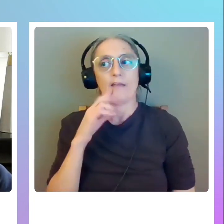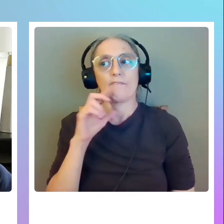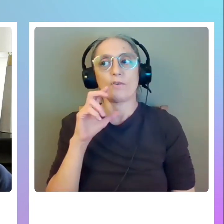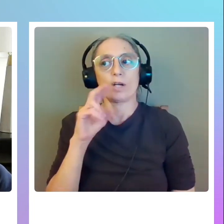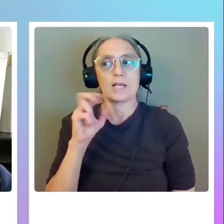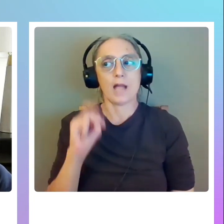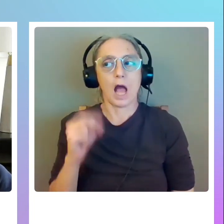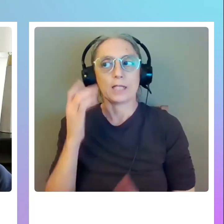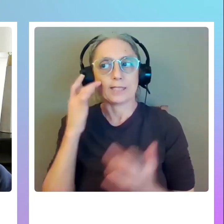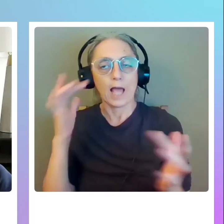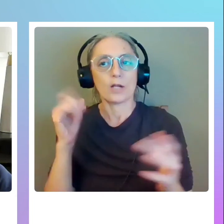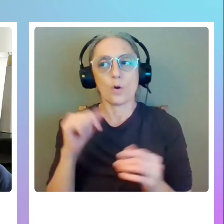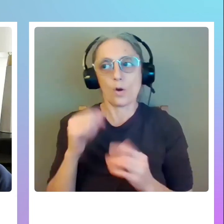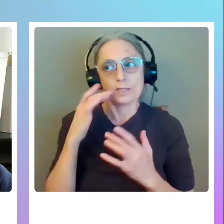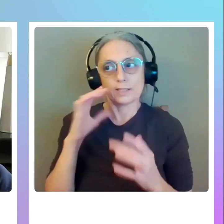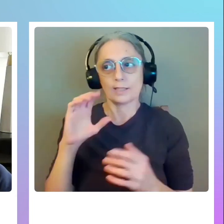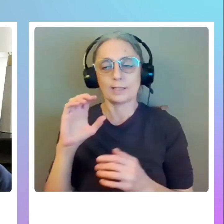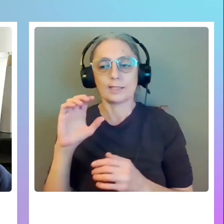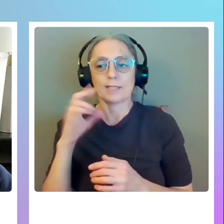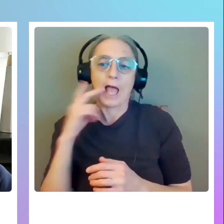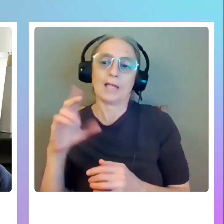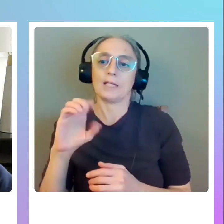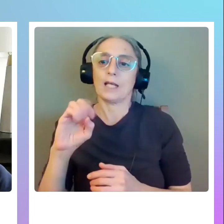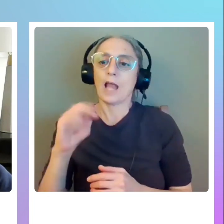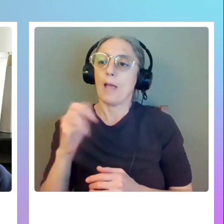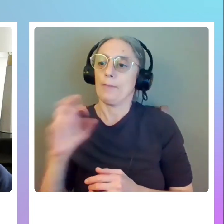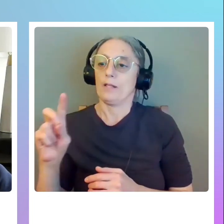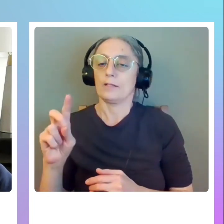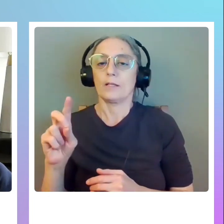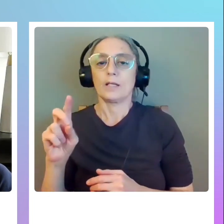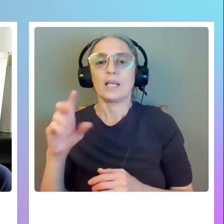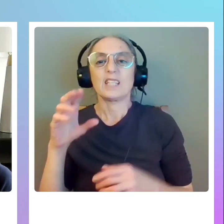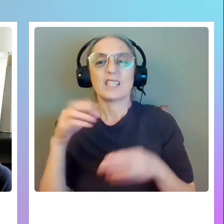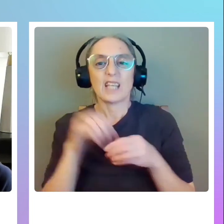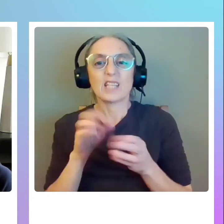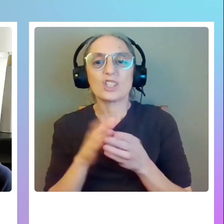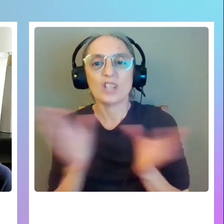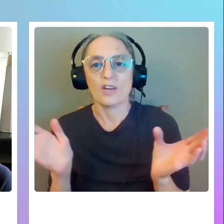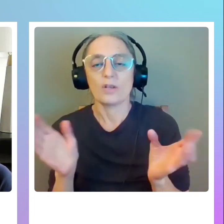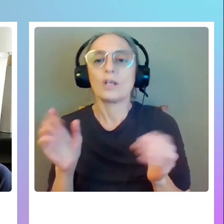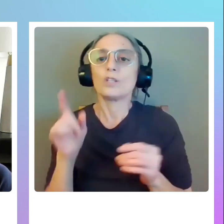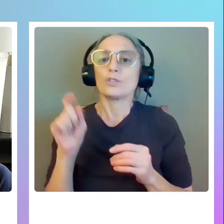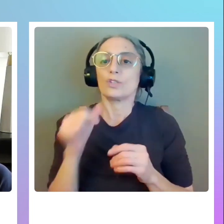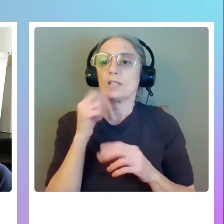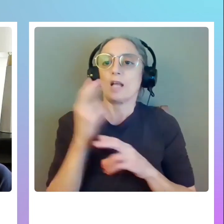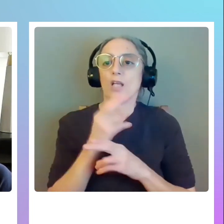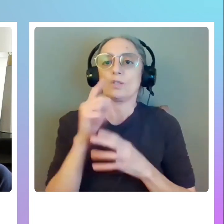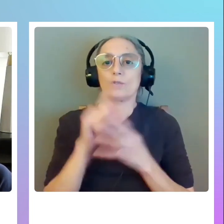or sight enabled it's in general, you shouldn't use those descriptors